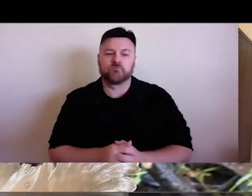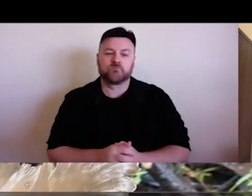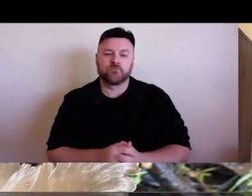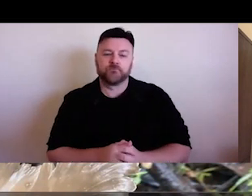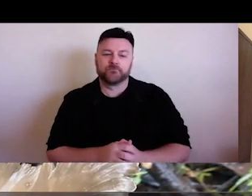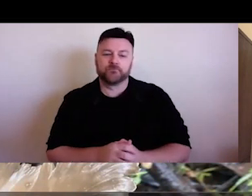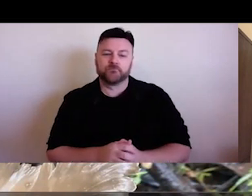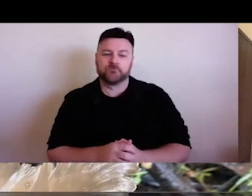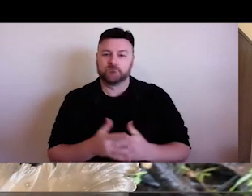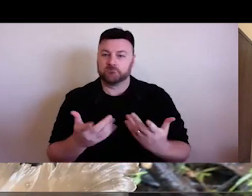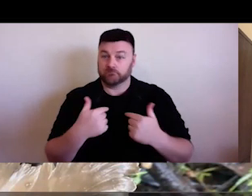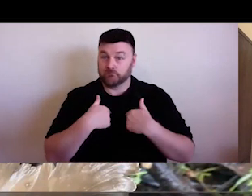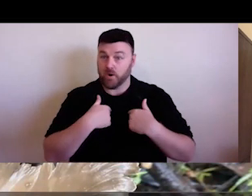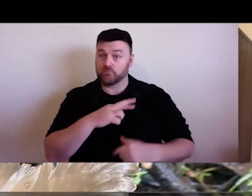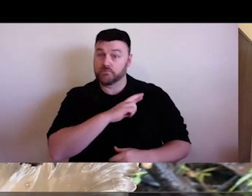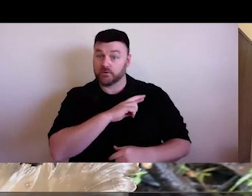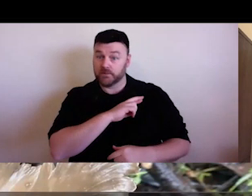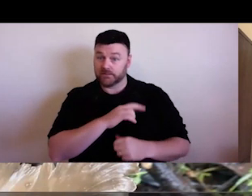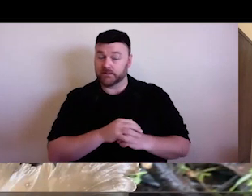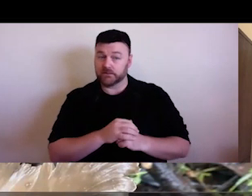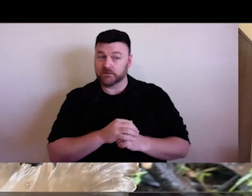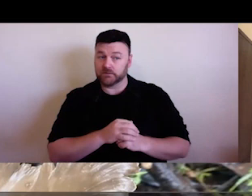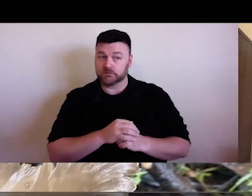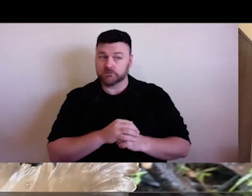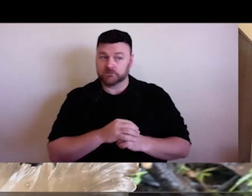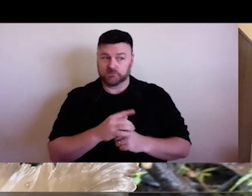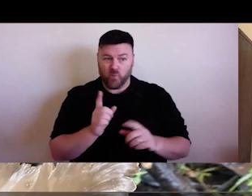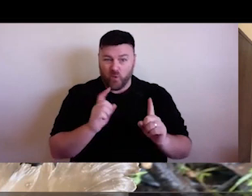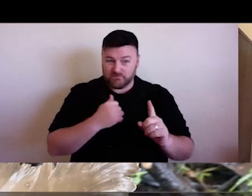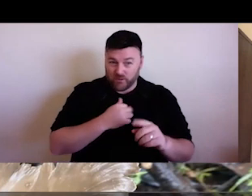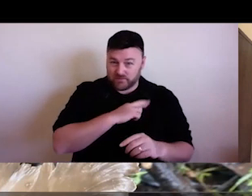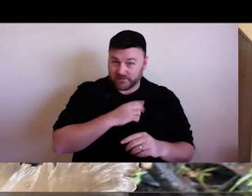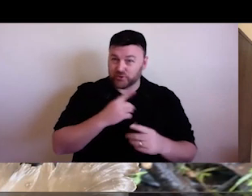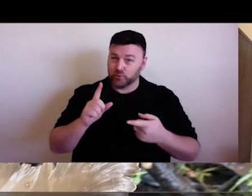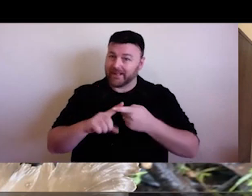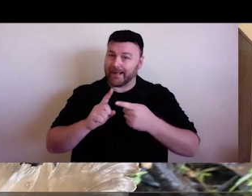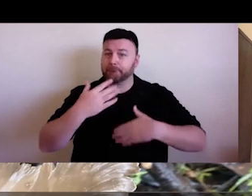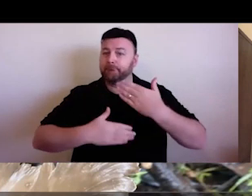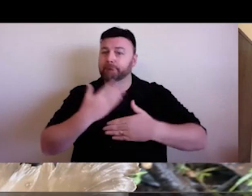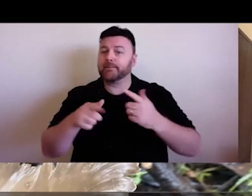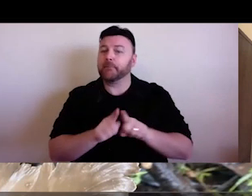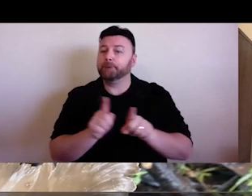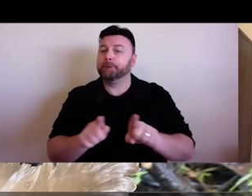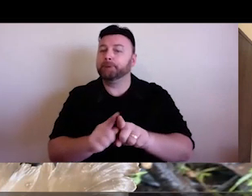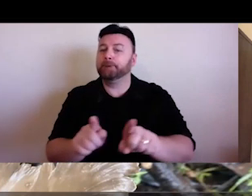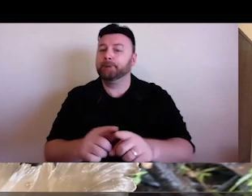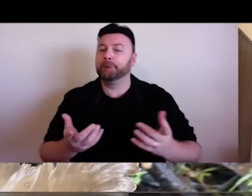have to keep aspects of the status quo as they are? So you might have a